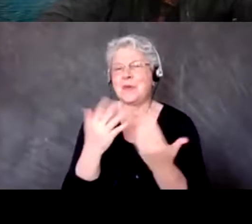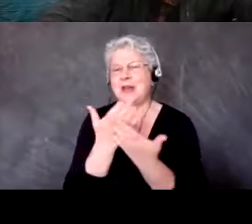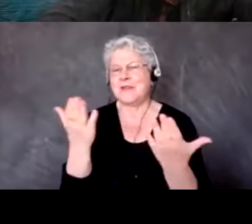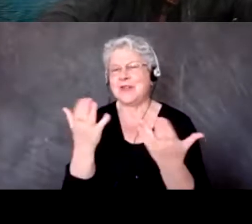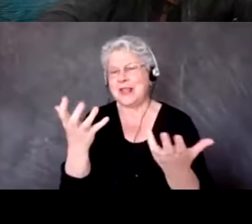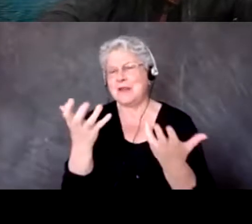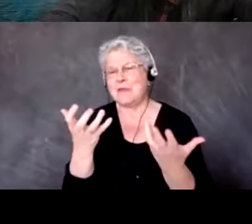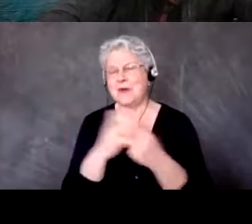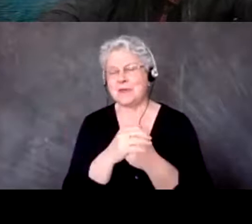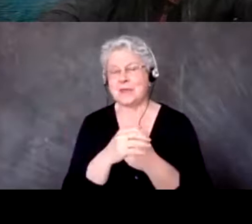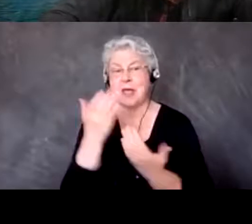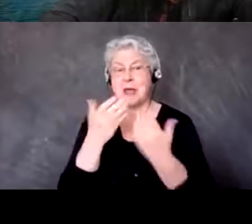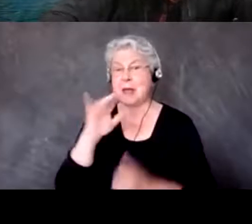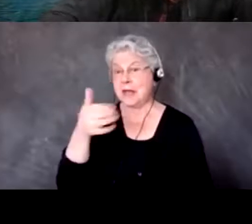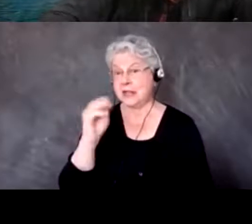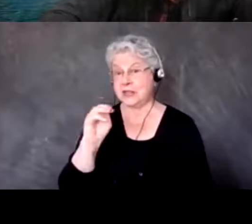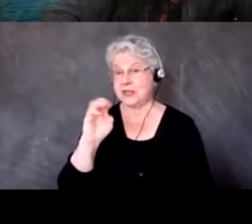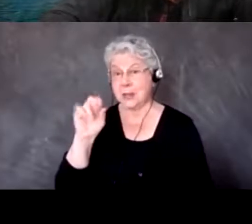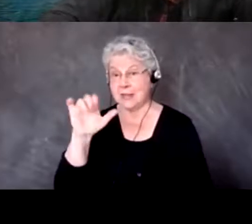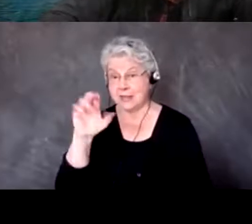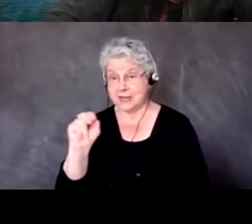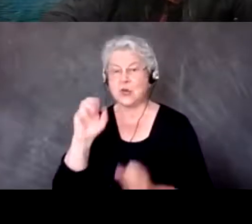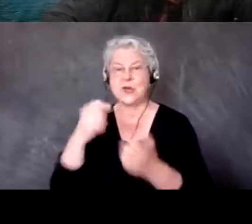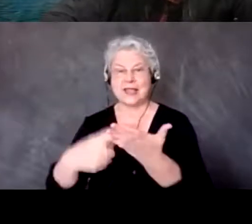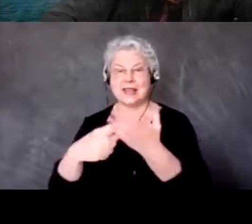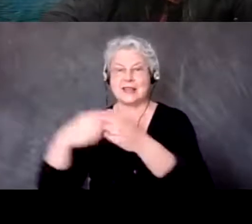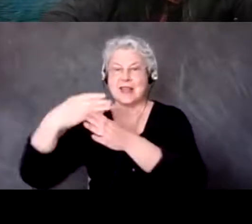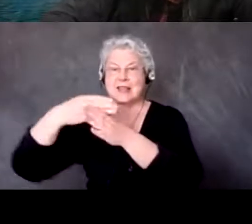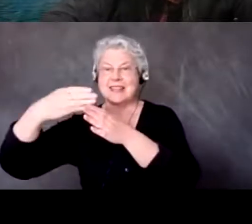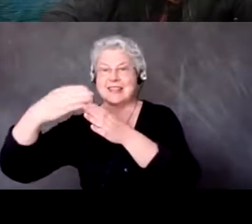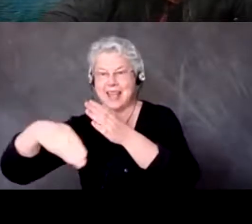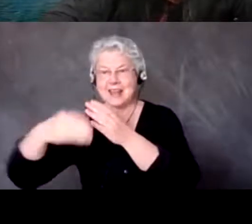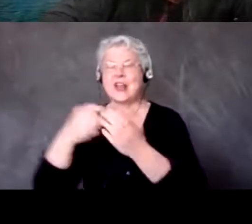Maybe Jameson we can talk more about that at the end and you can explain what EMBC is.